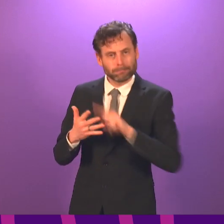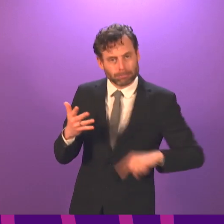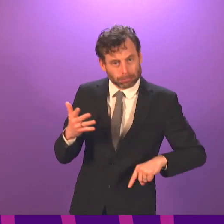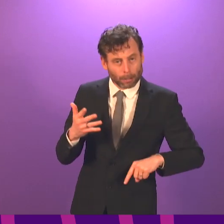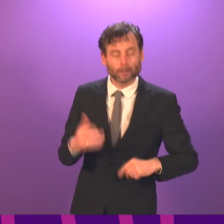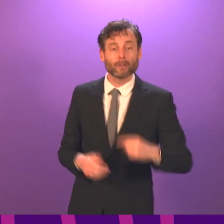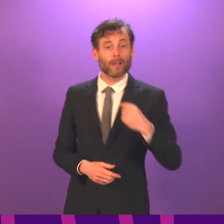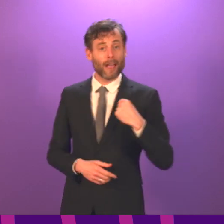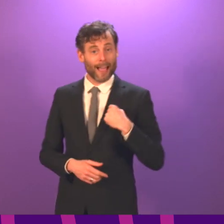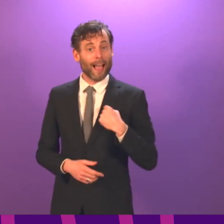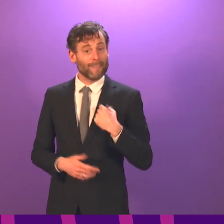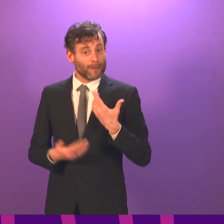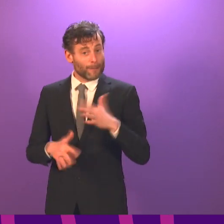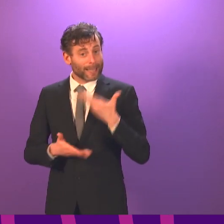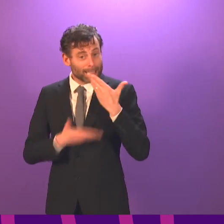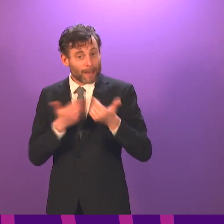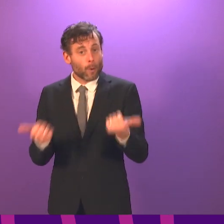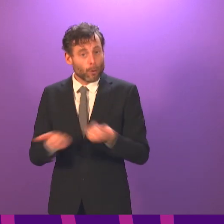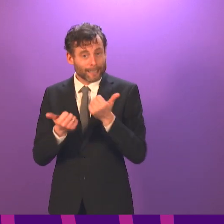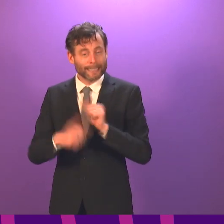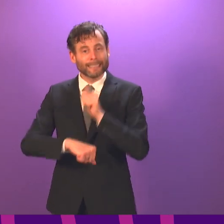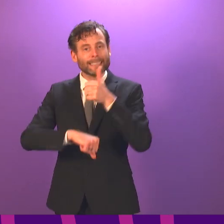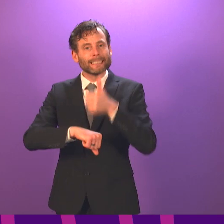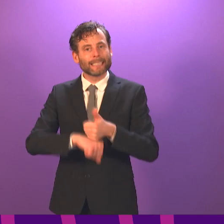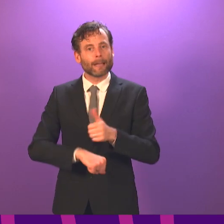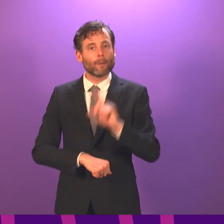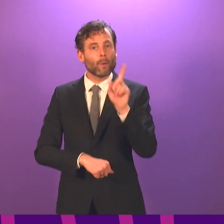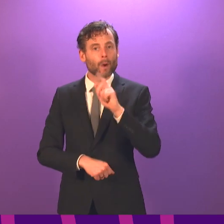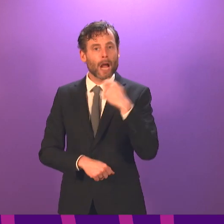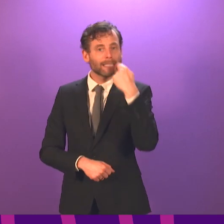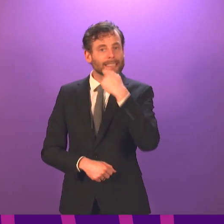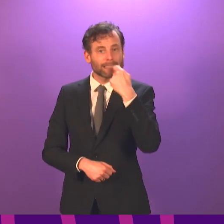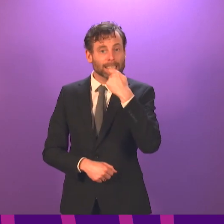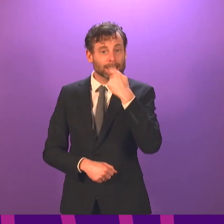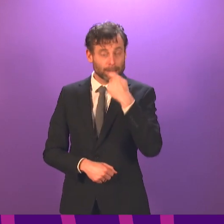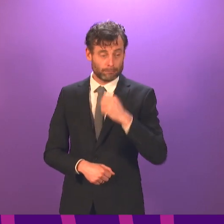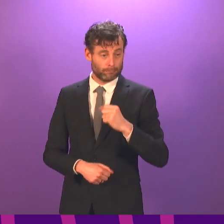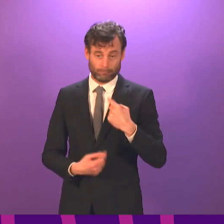we have introduced twice-weekly at-home asymptomatic testing, which is available to all school